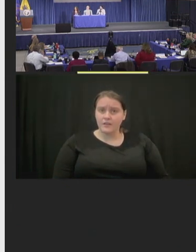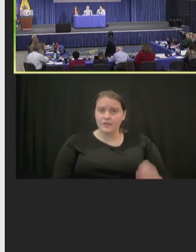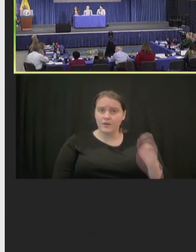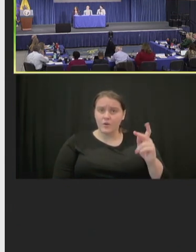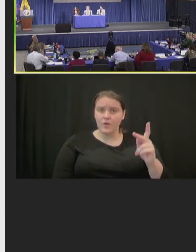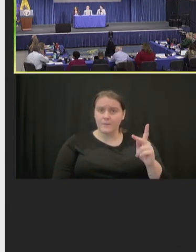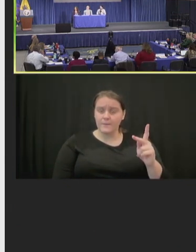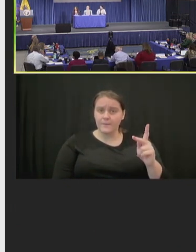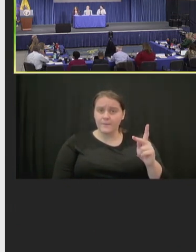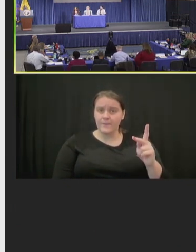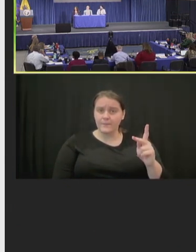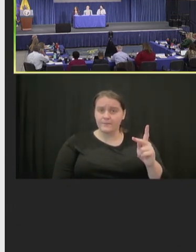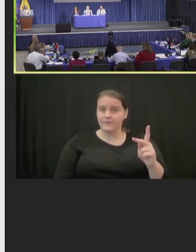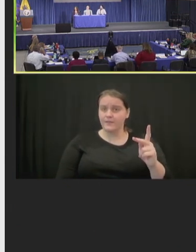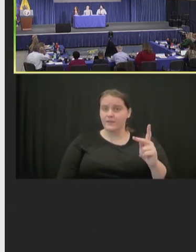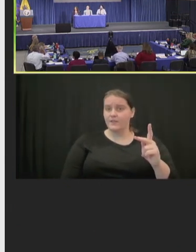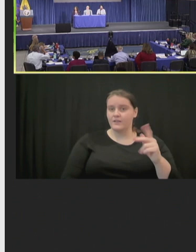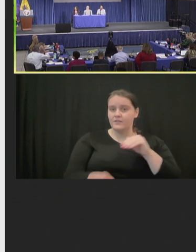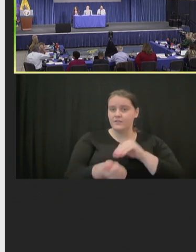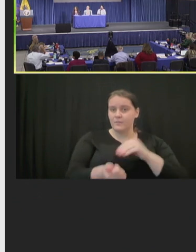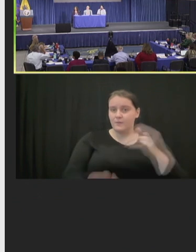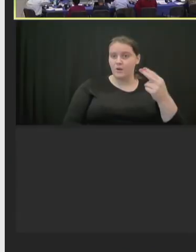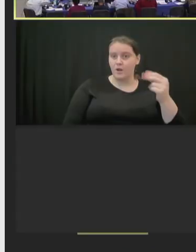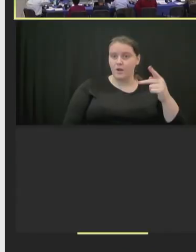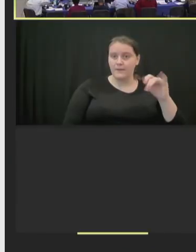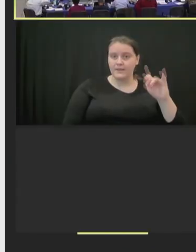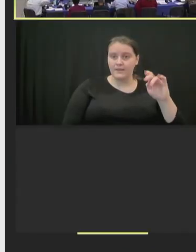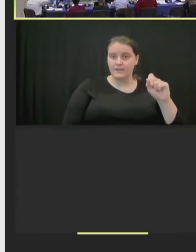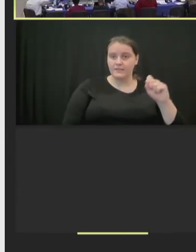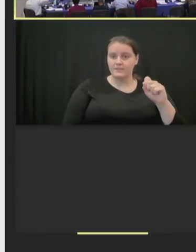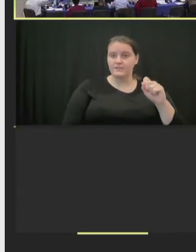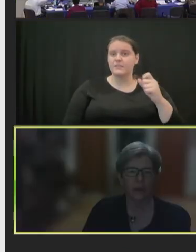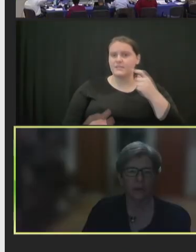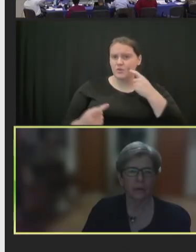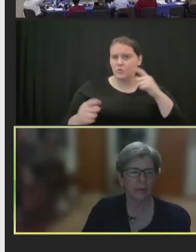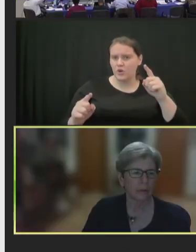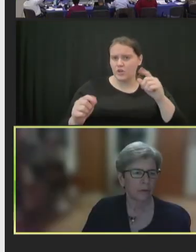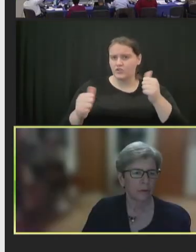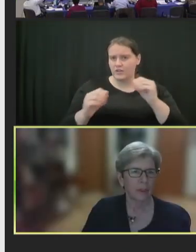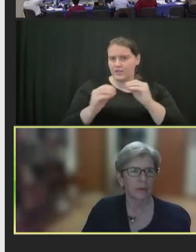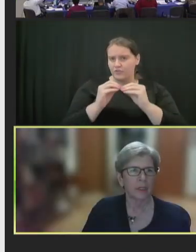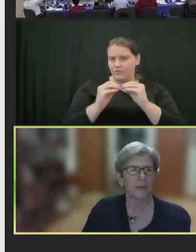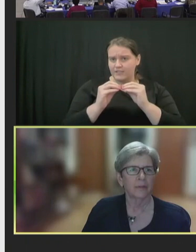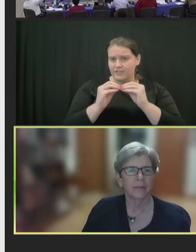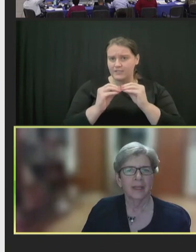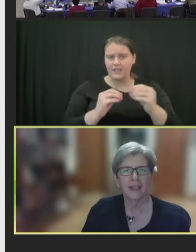Robert Hopkins: She's working on it, Ann. Ann Ginsberg: I got a notice. [talking simultaneously]